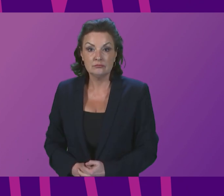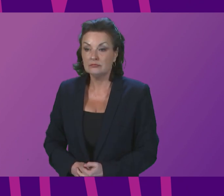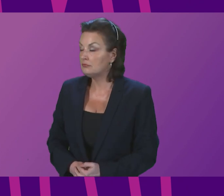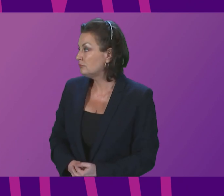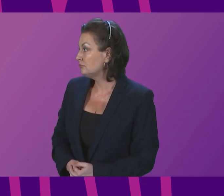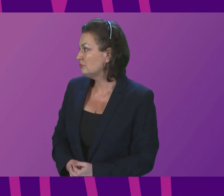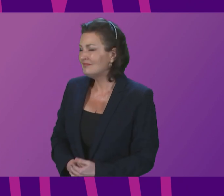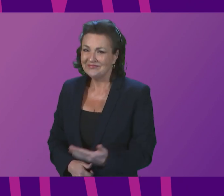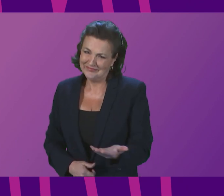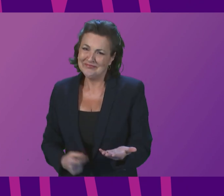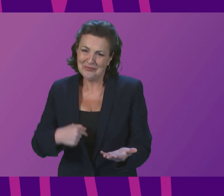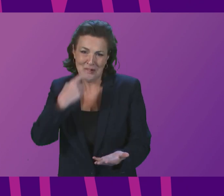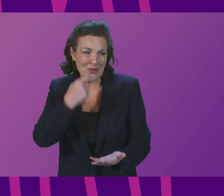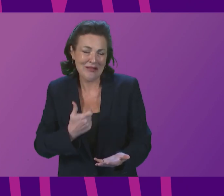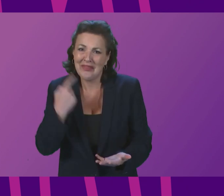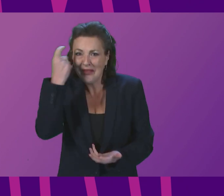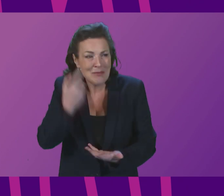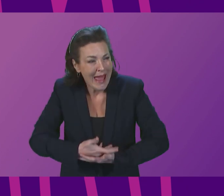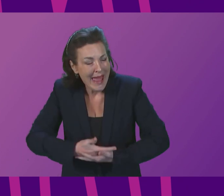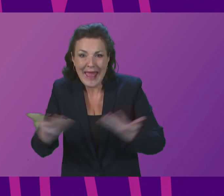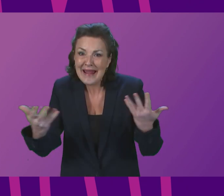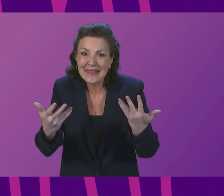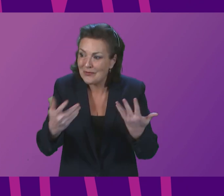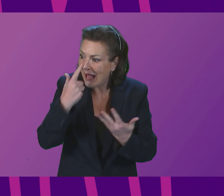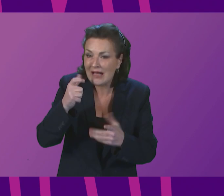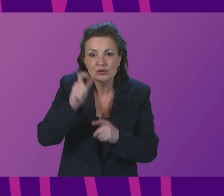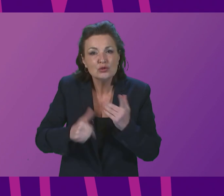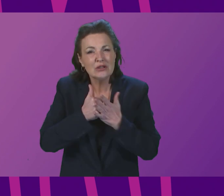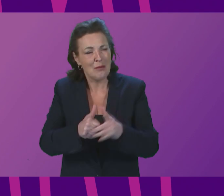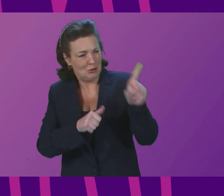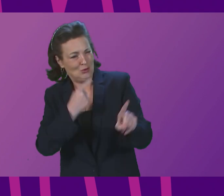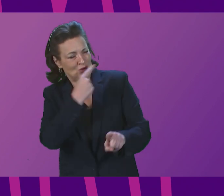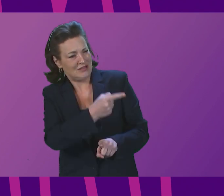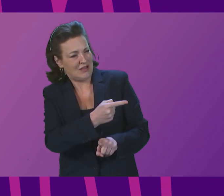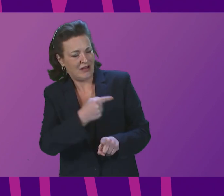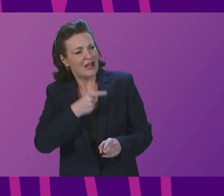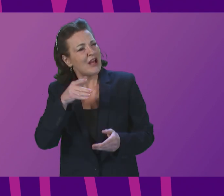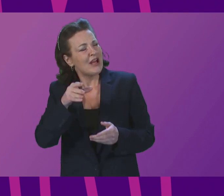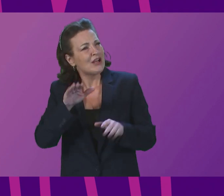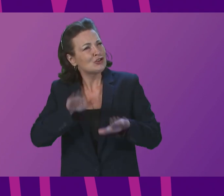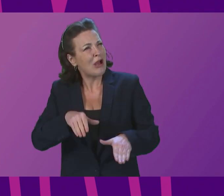Anas Sarwar said that the doubling of the Scottish child payment predated the cost of living crisis.